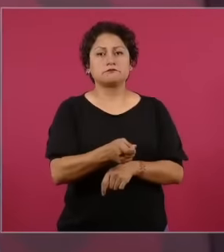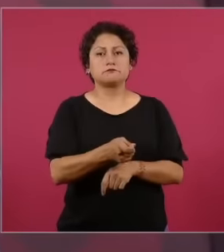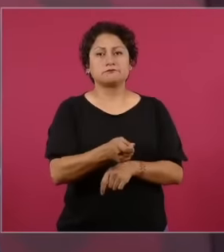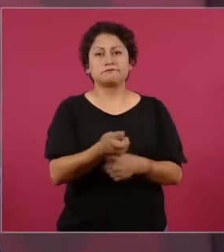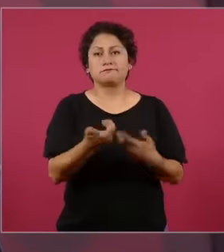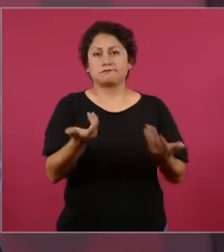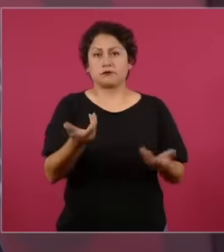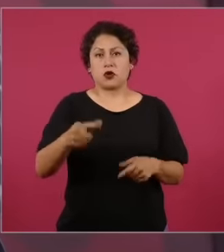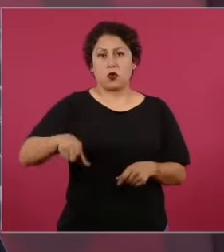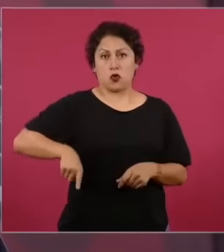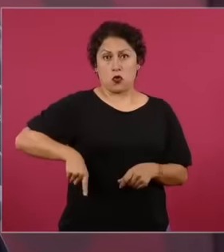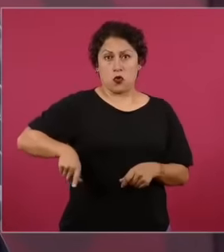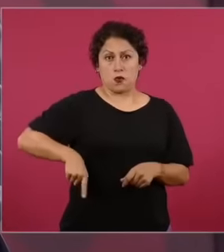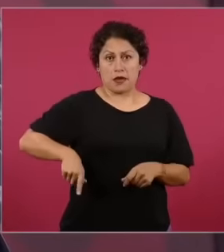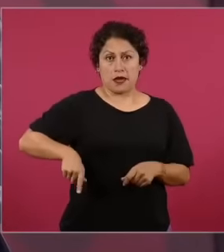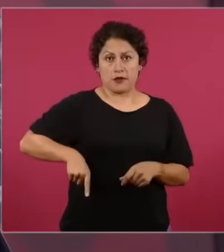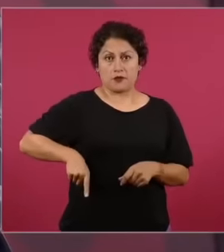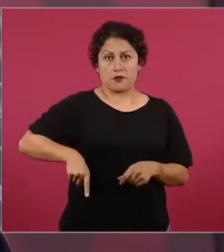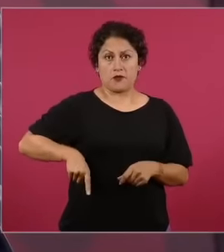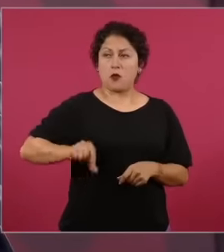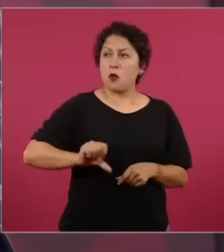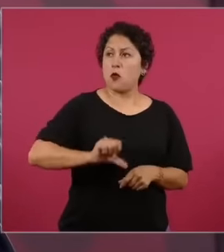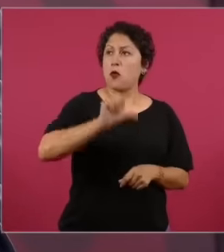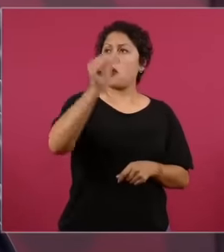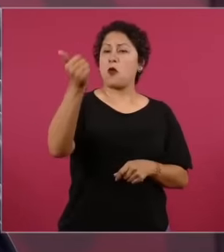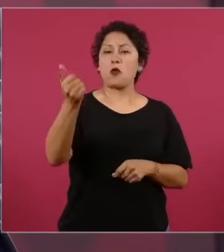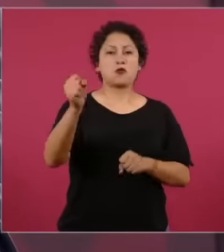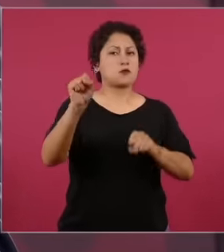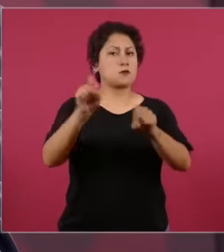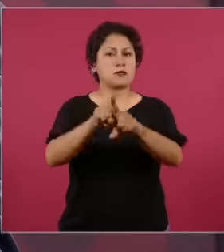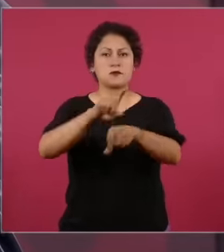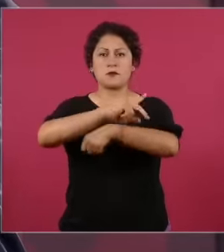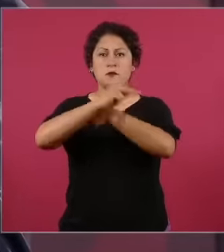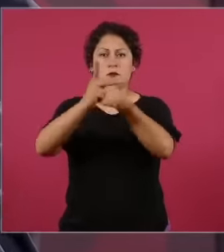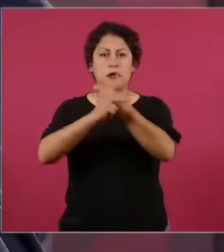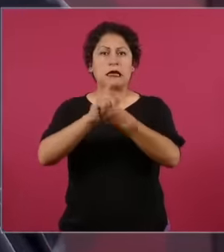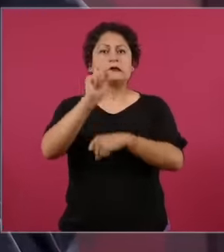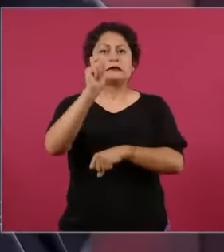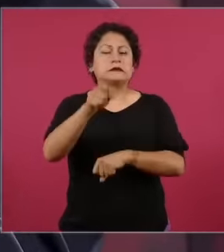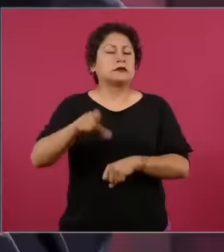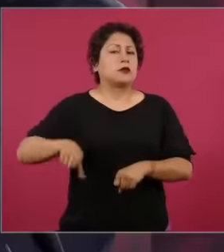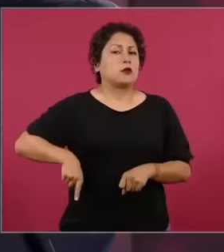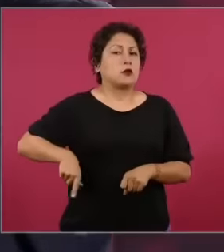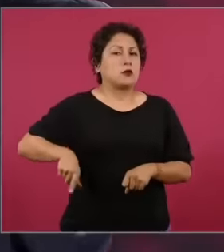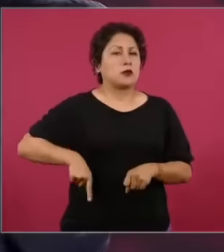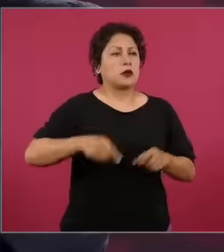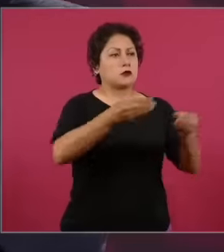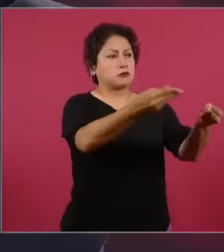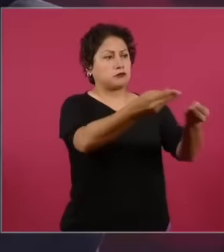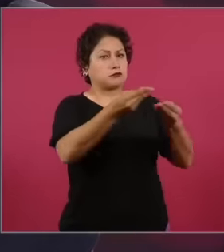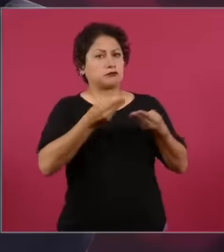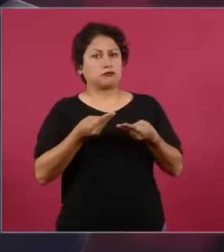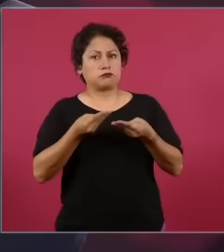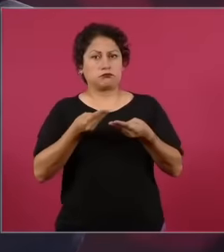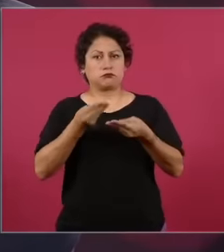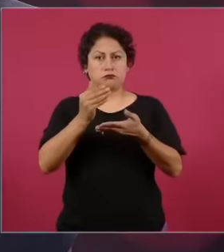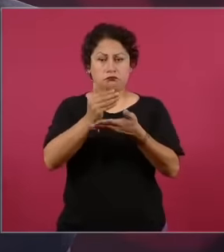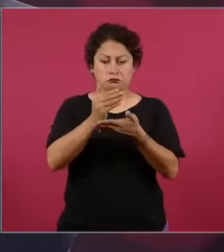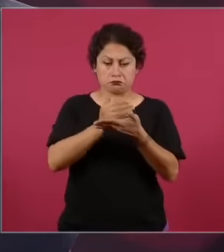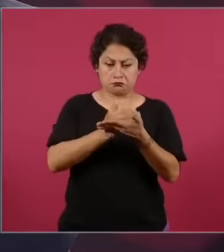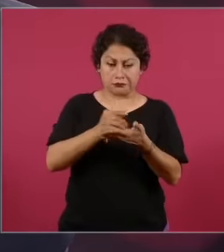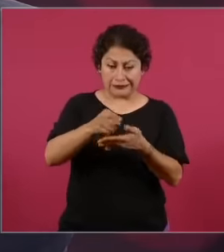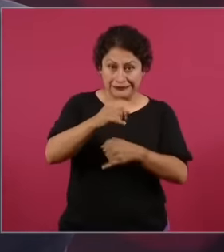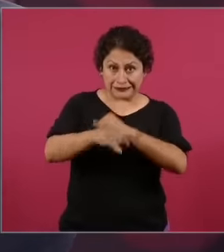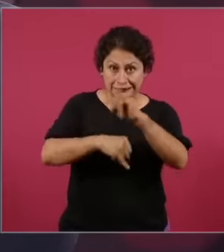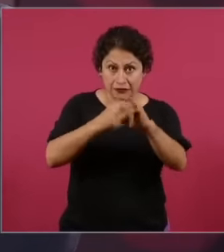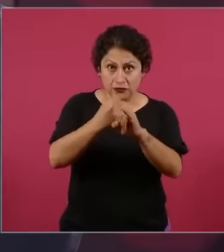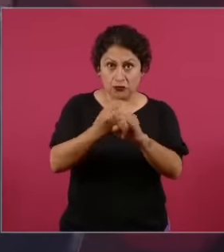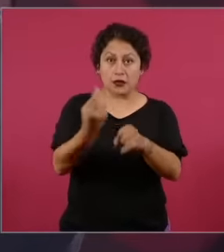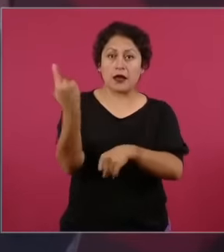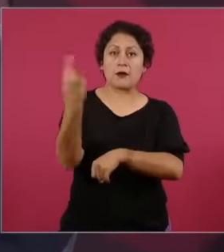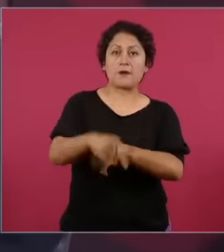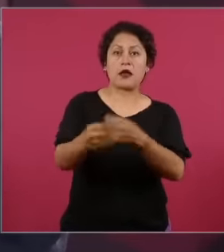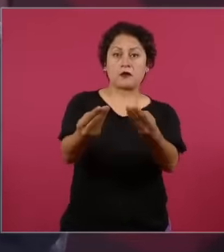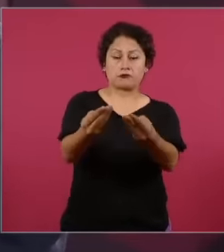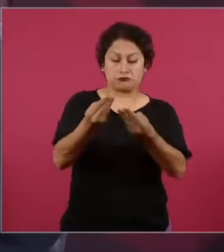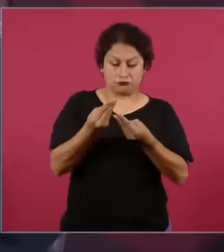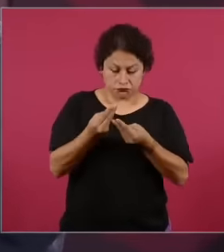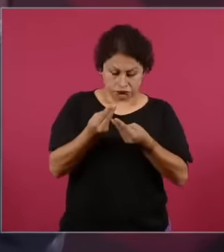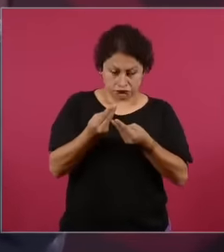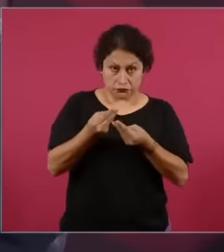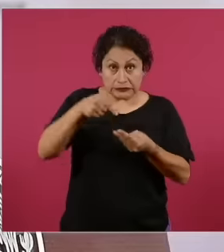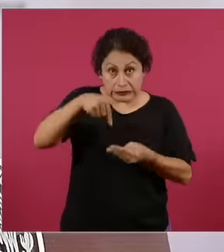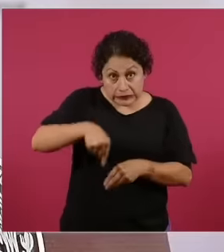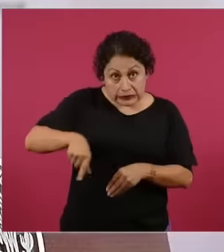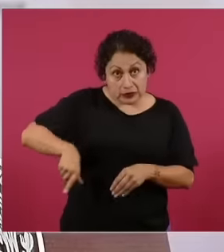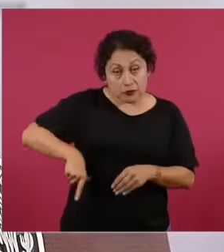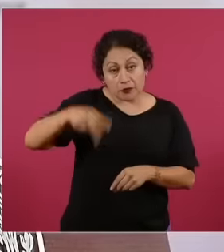the agenda that the government of Mexico had to carry out was accepted by subservient